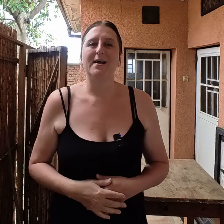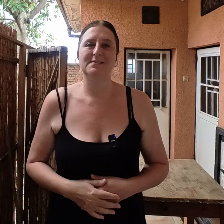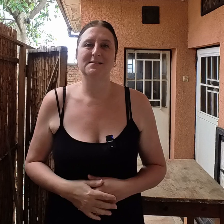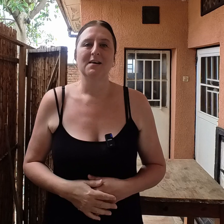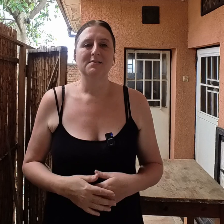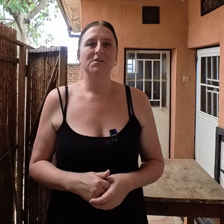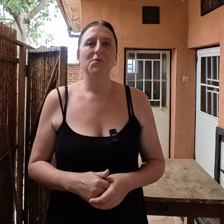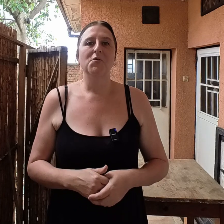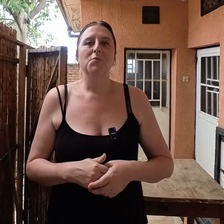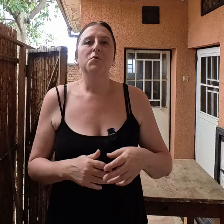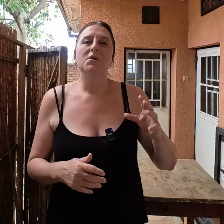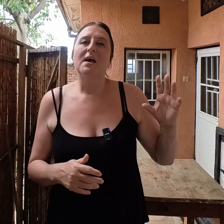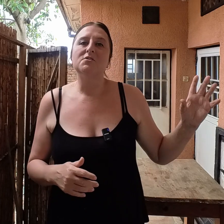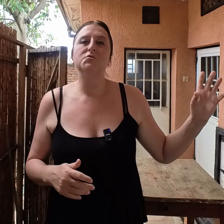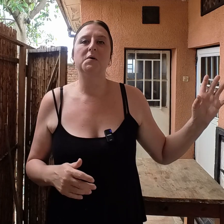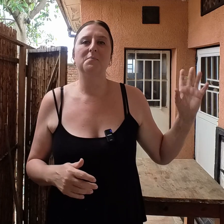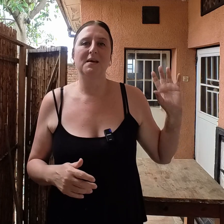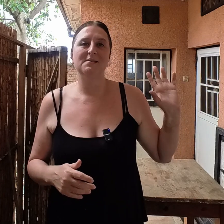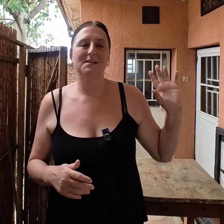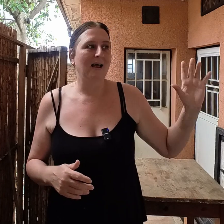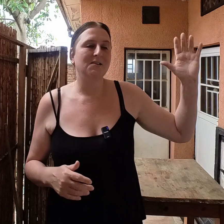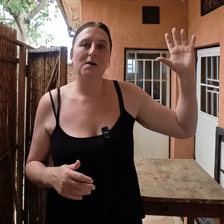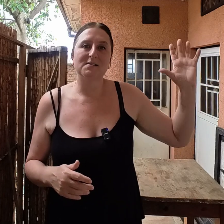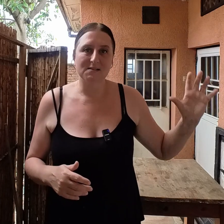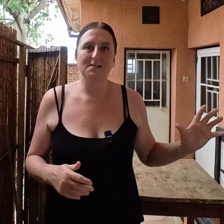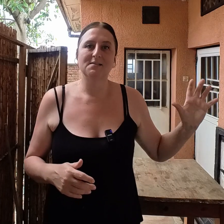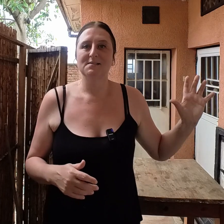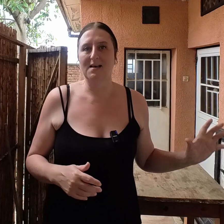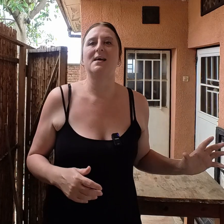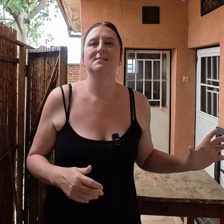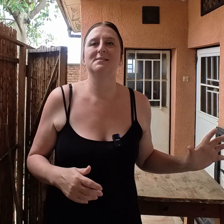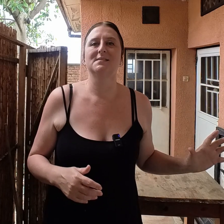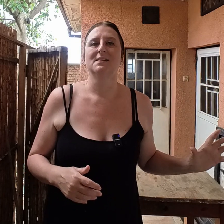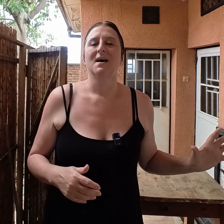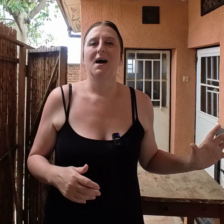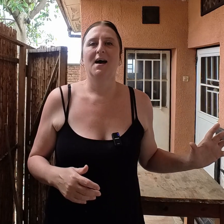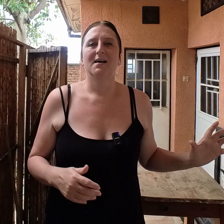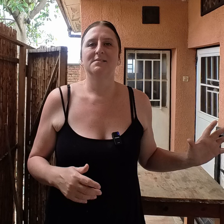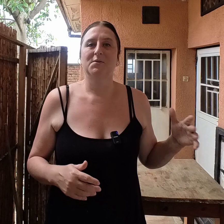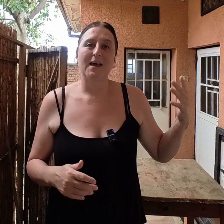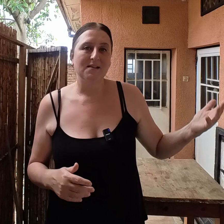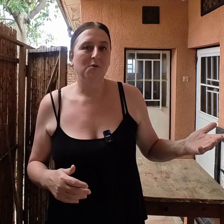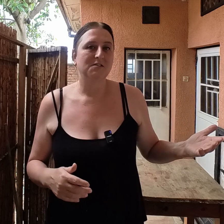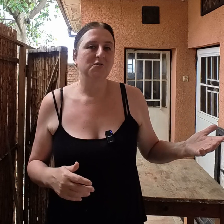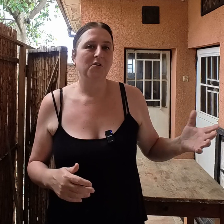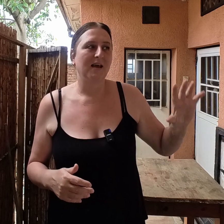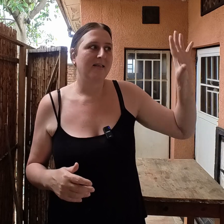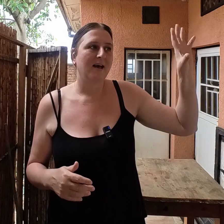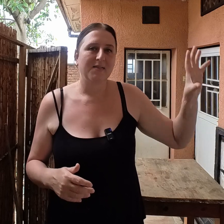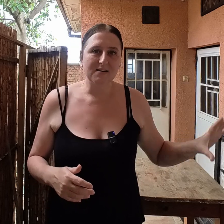west. So iburengerazuba means, 'the land where the sun sets.' Again, the word 'zuba' at the end there. That's